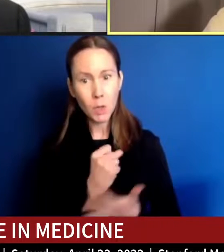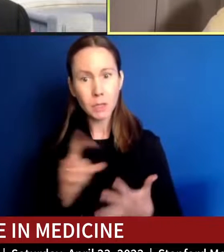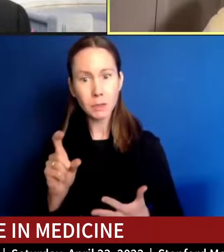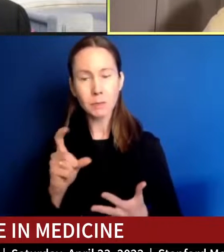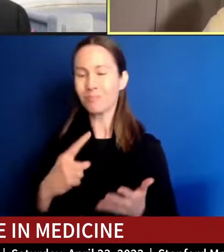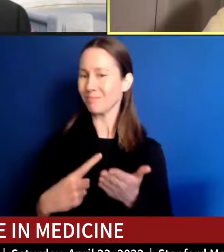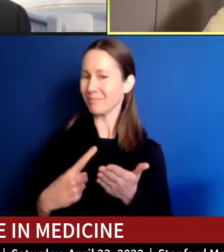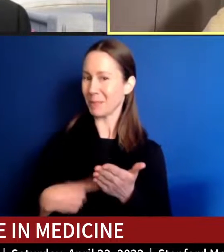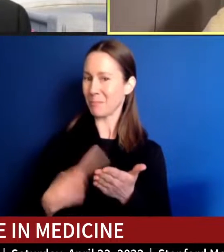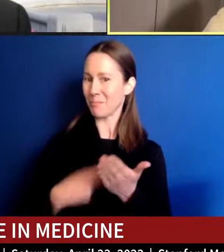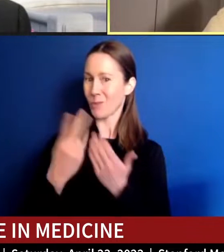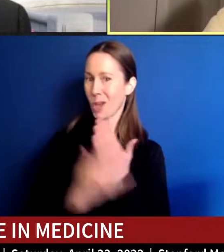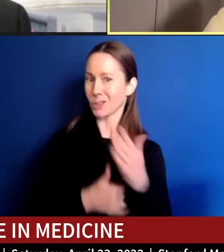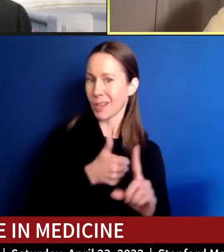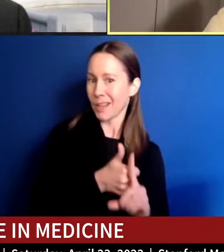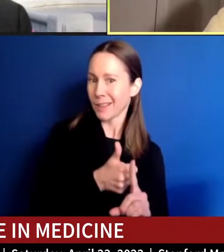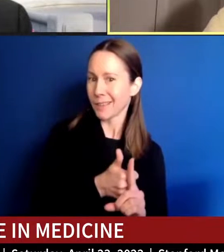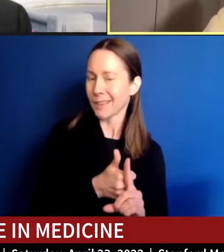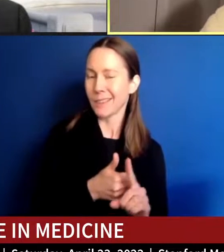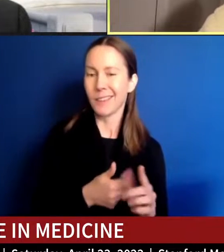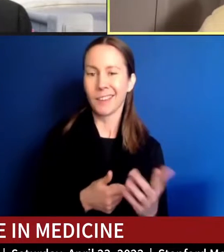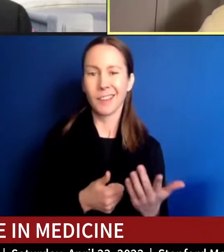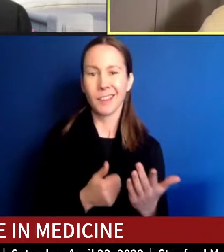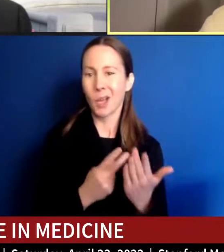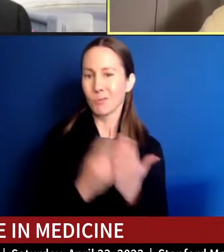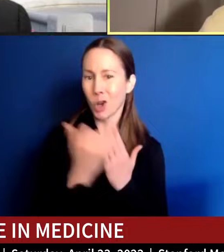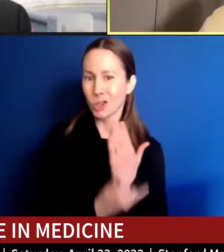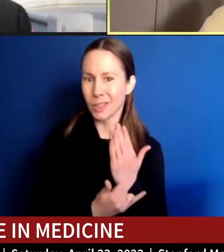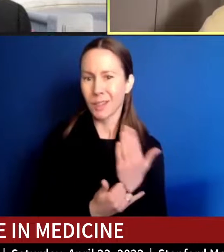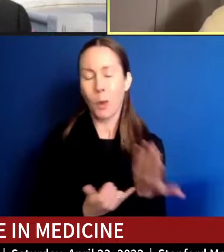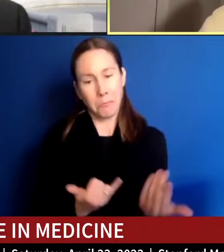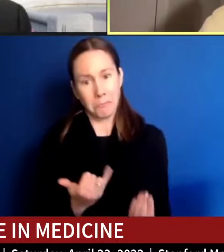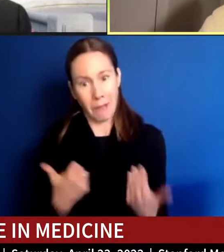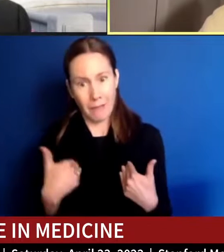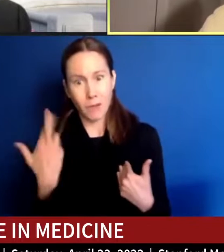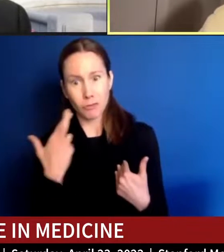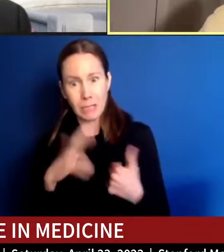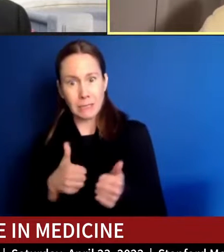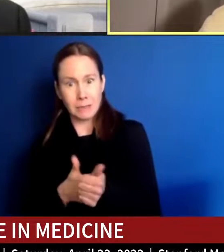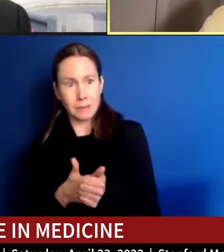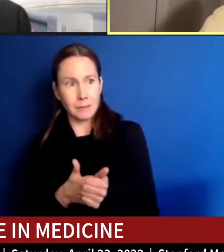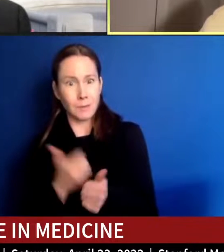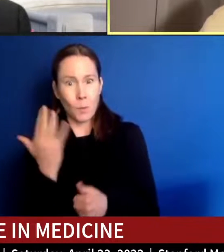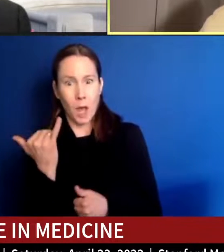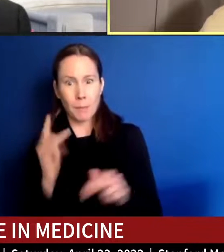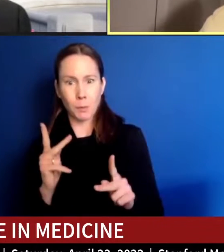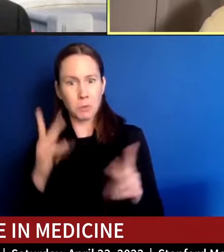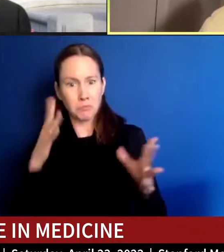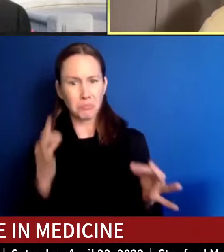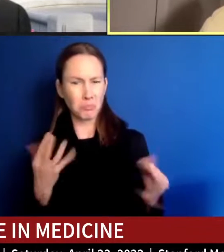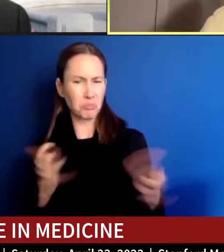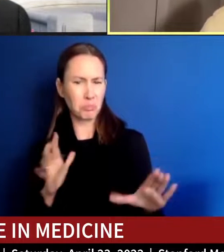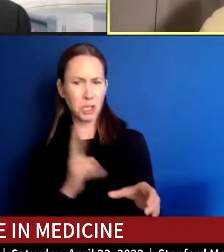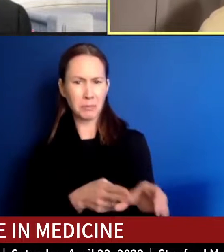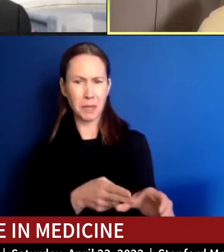themselves—there is a reason why people aren’t participating, because it doesn't align with